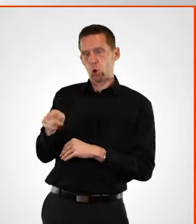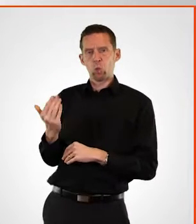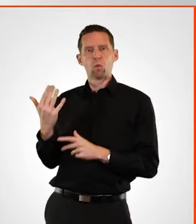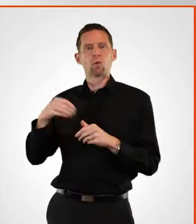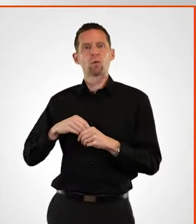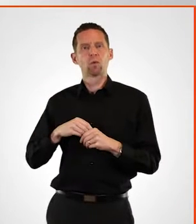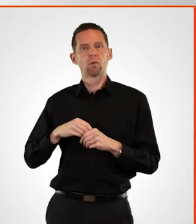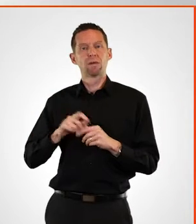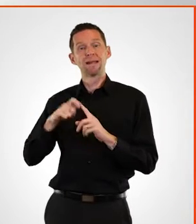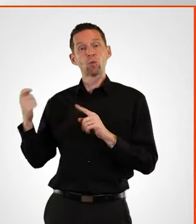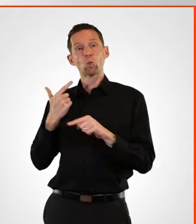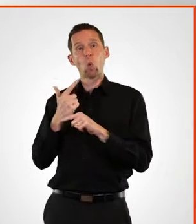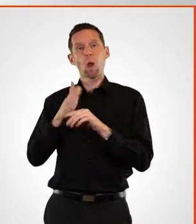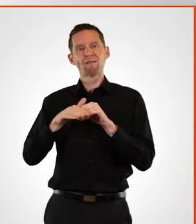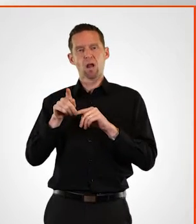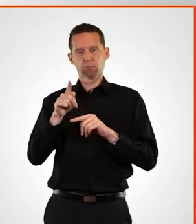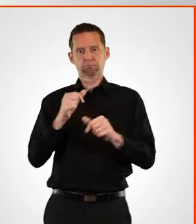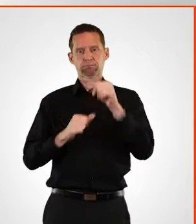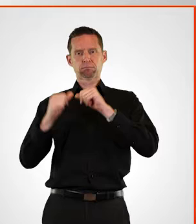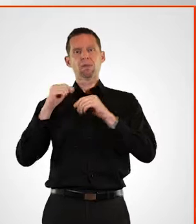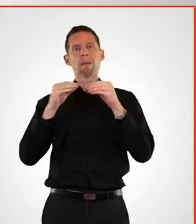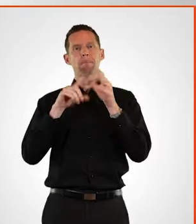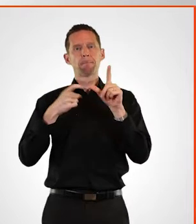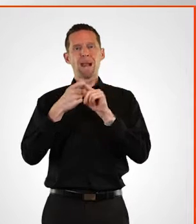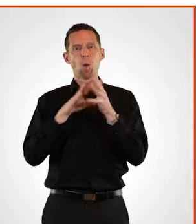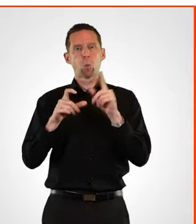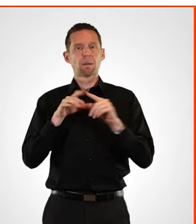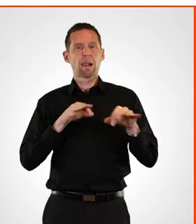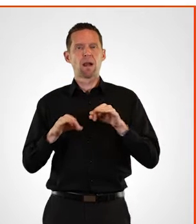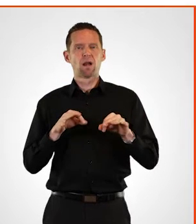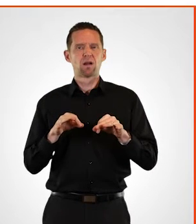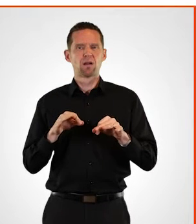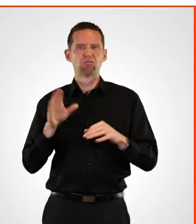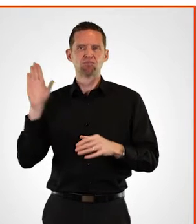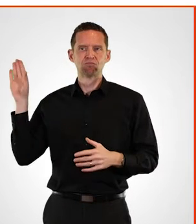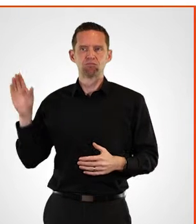And that's what I'm going to talk about next is what we call backward planning. And we do this a lot.